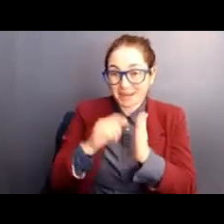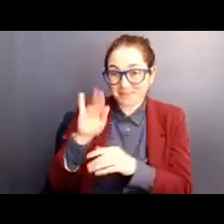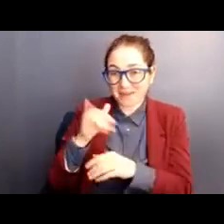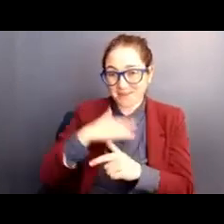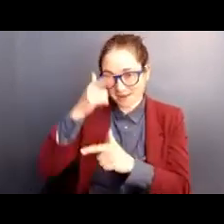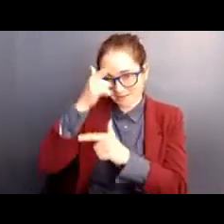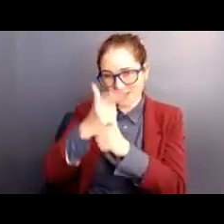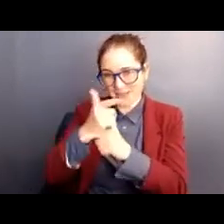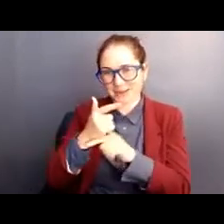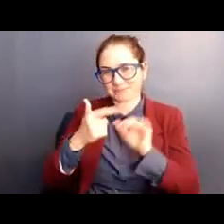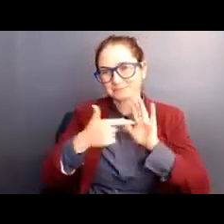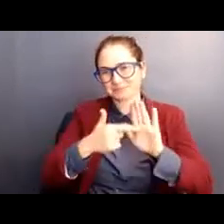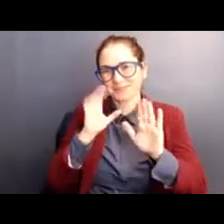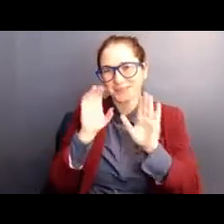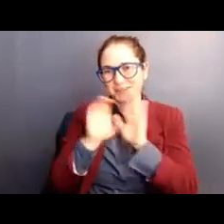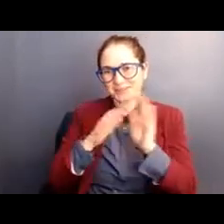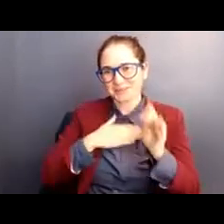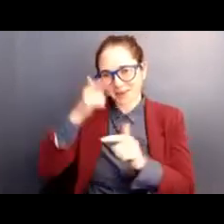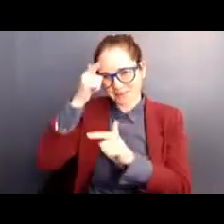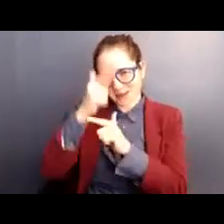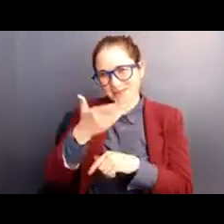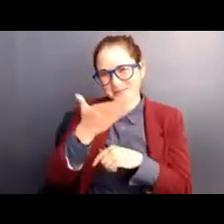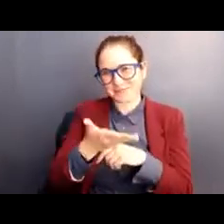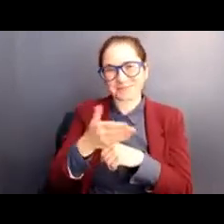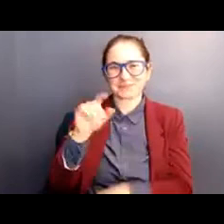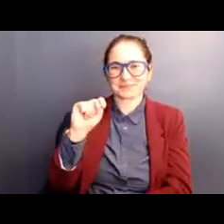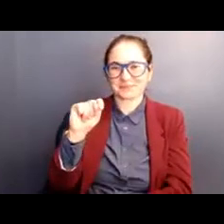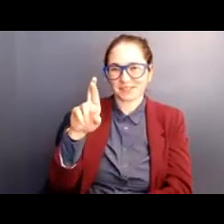photos of my brother. This is Travis, he is my younger